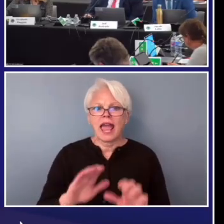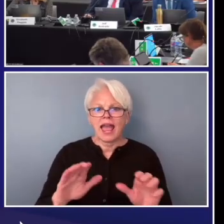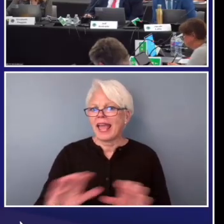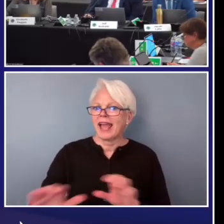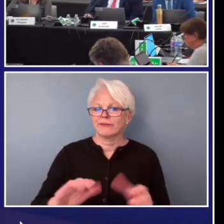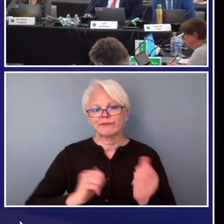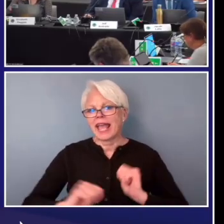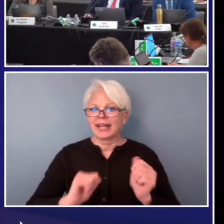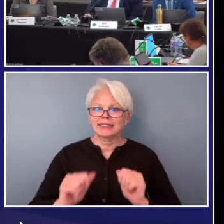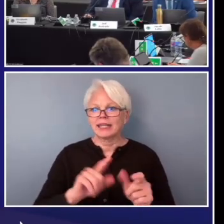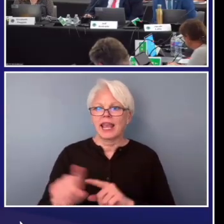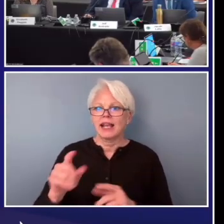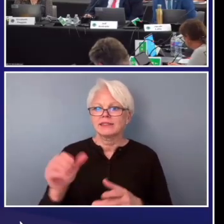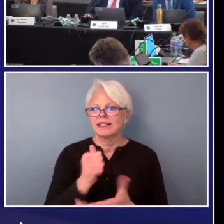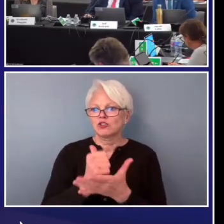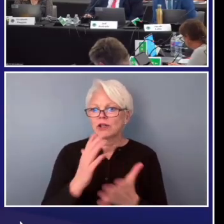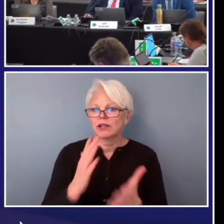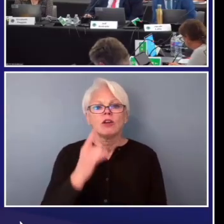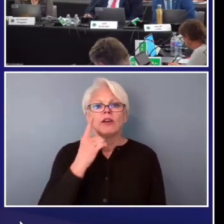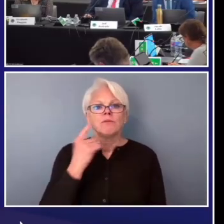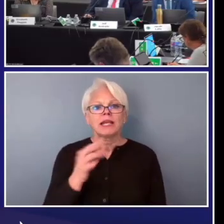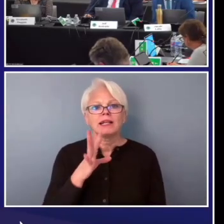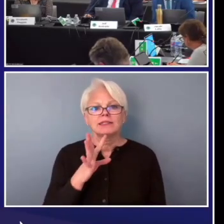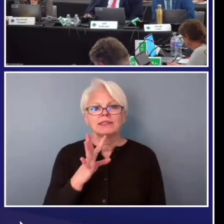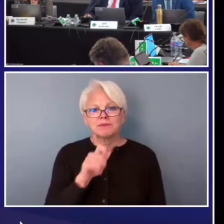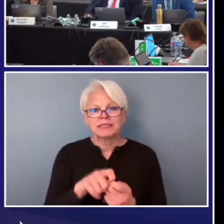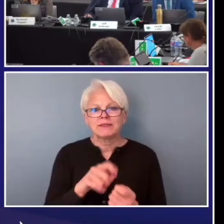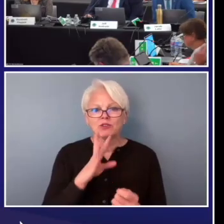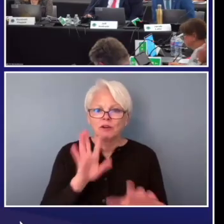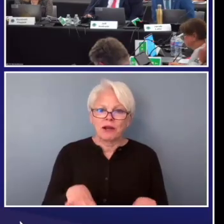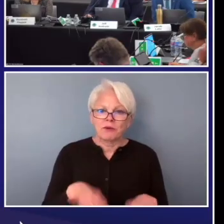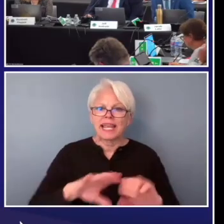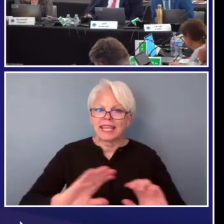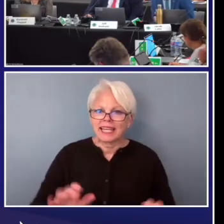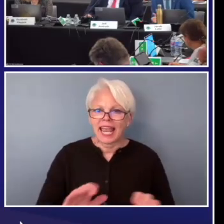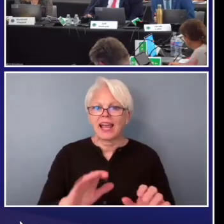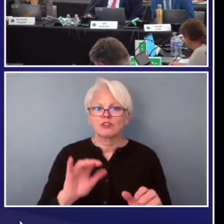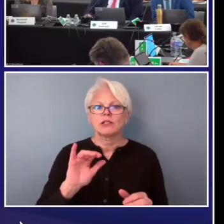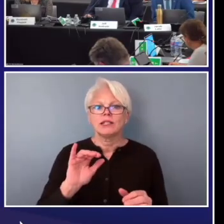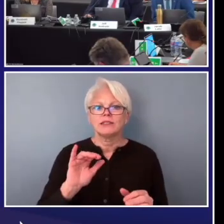because we're specifically talking about here, taking actions like that of an established a creditor.